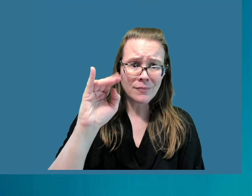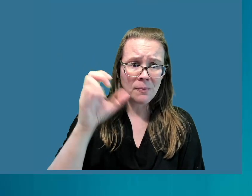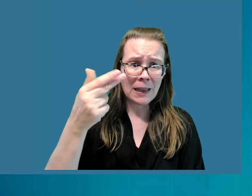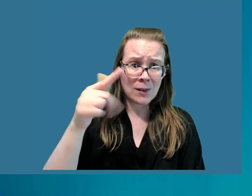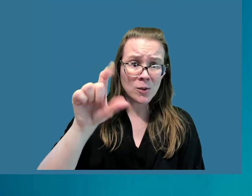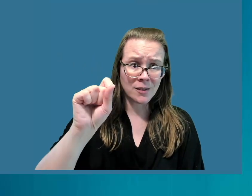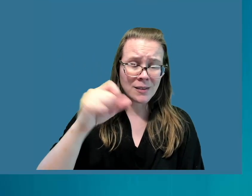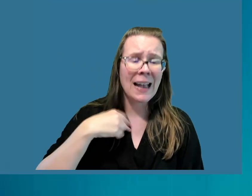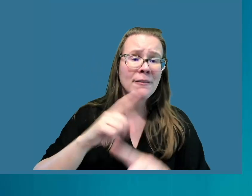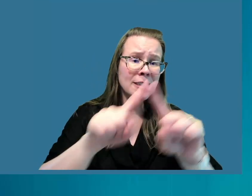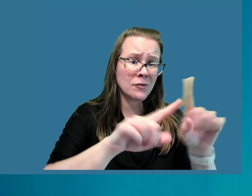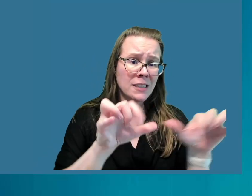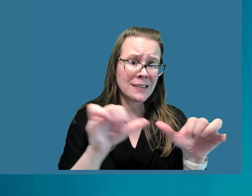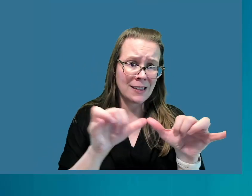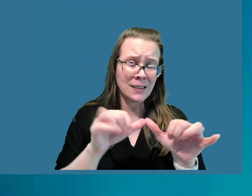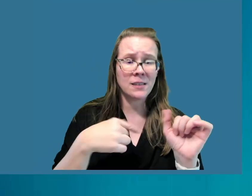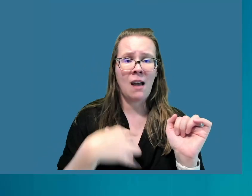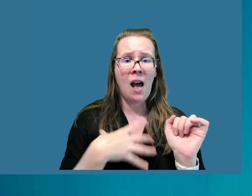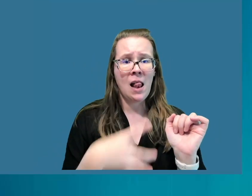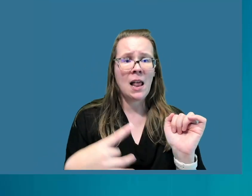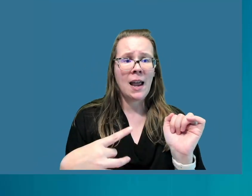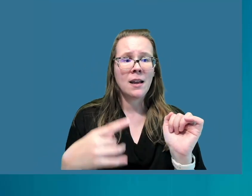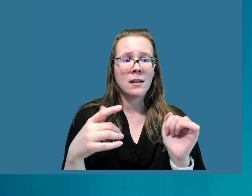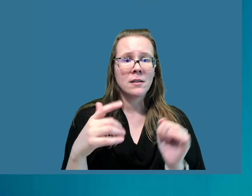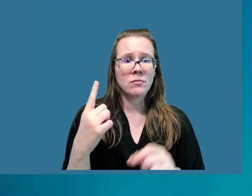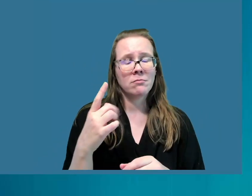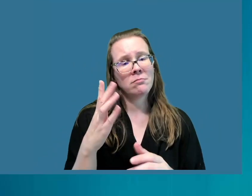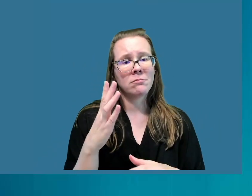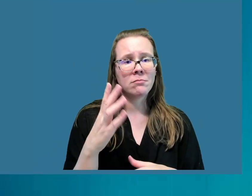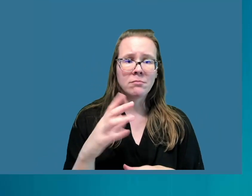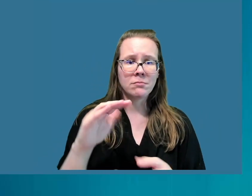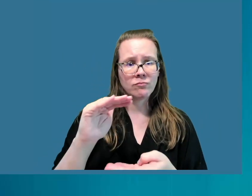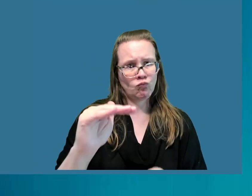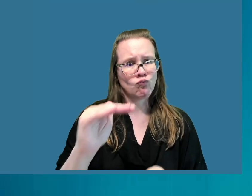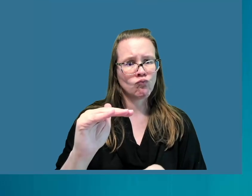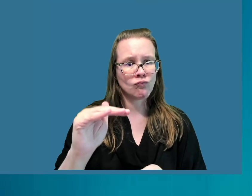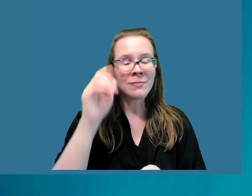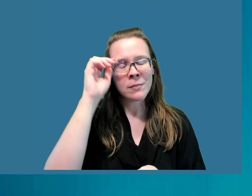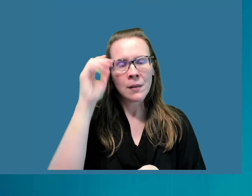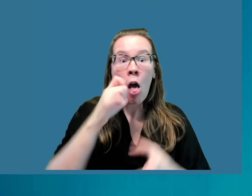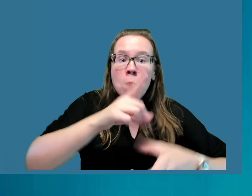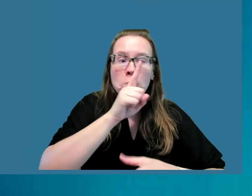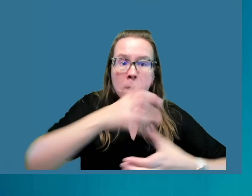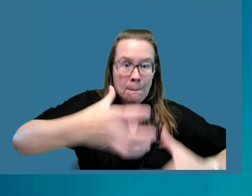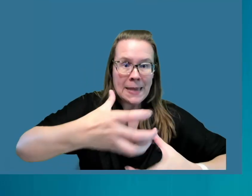wide mouth opening. Um and they're compatible with icing tips. I got mine at Michaels, um,